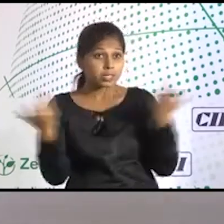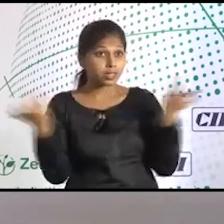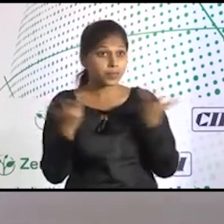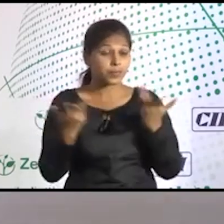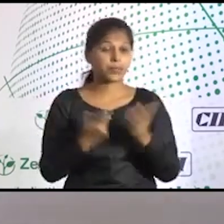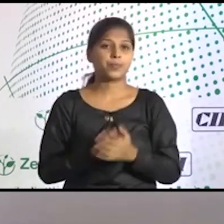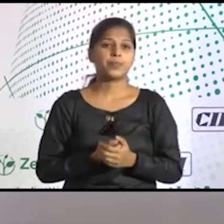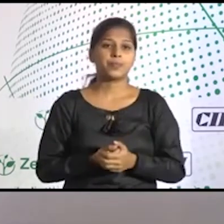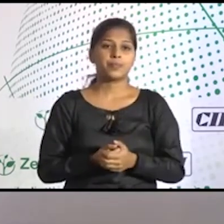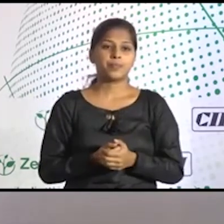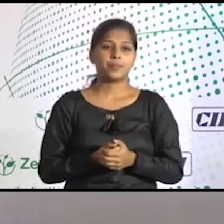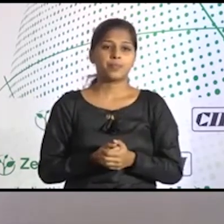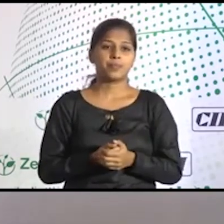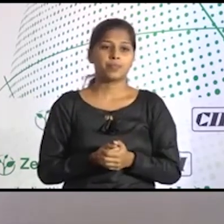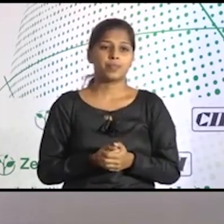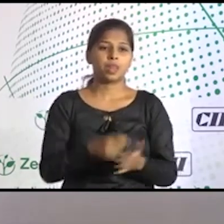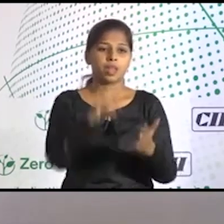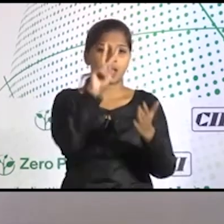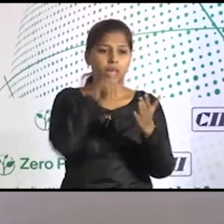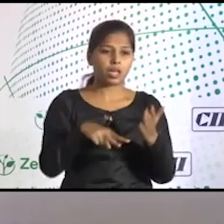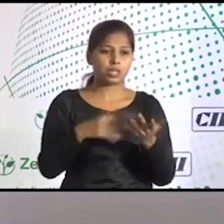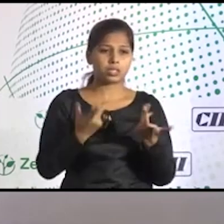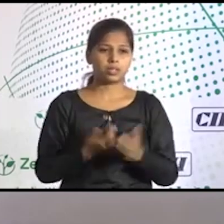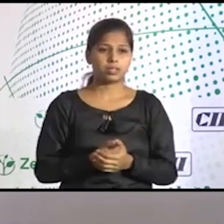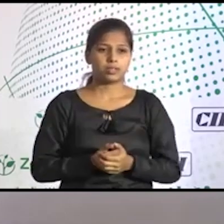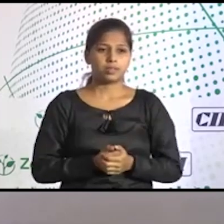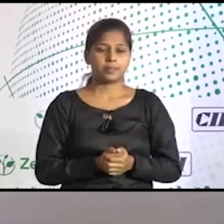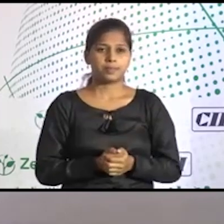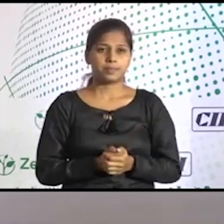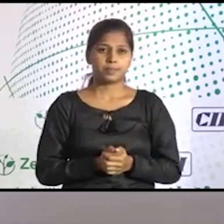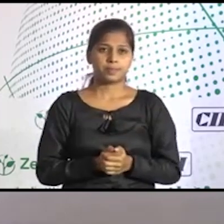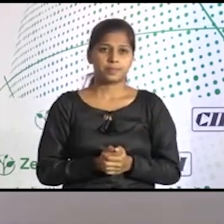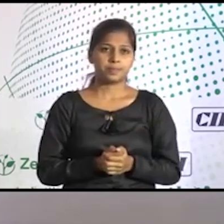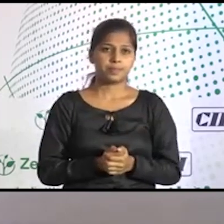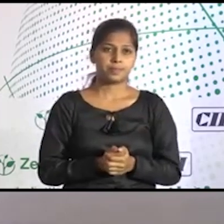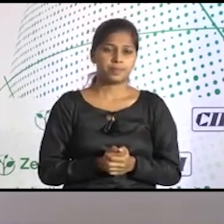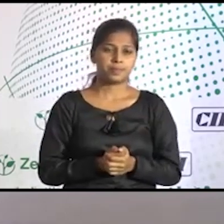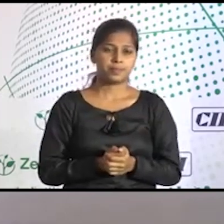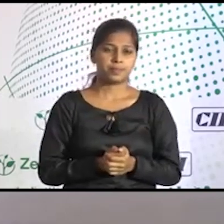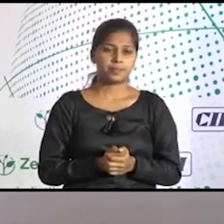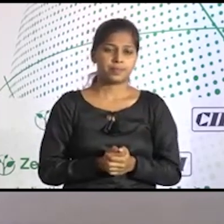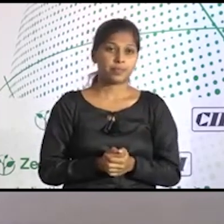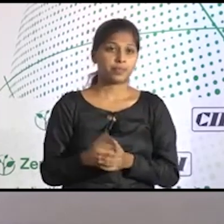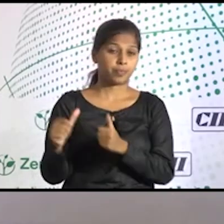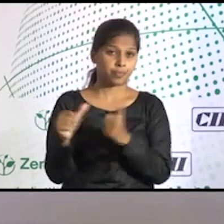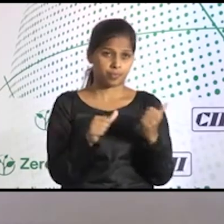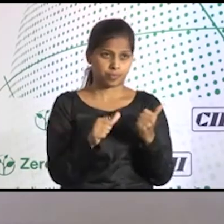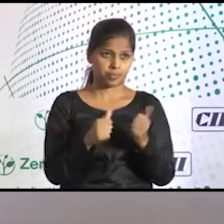You know, there's, of course, going to be your profile on the slide, so we don't have to worry about that because through a little bit